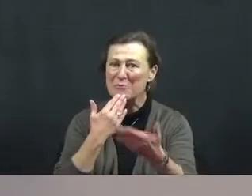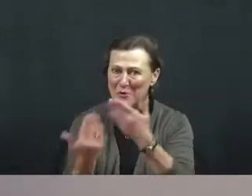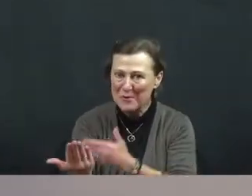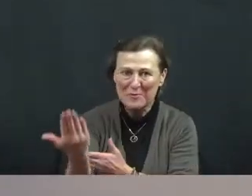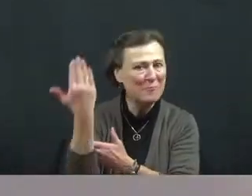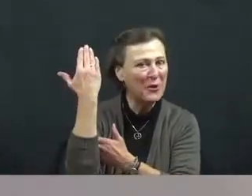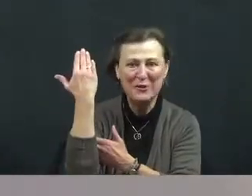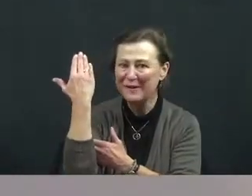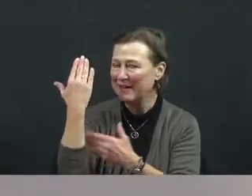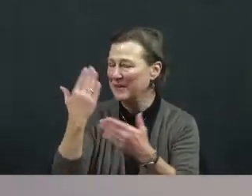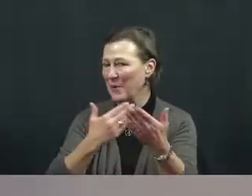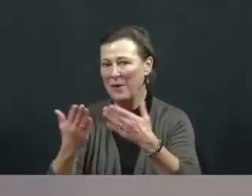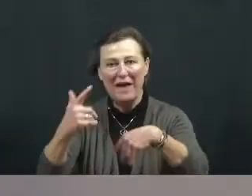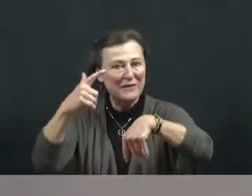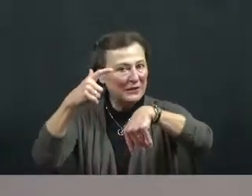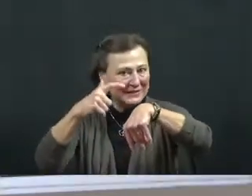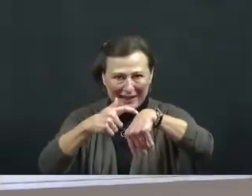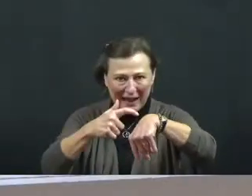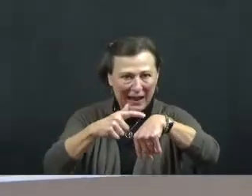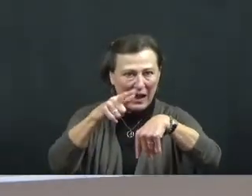Whatever time you watch this…it might be good evening. I’m not sure.